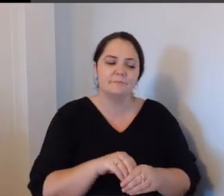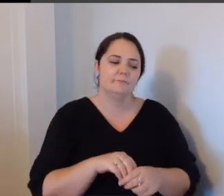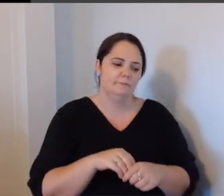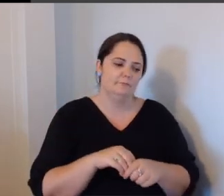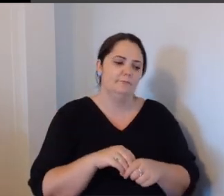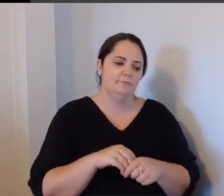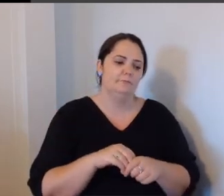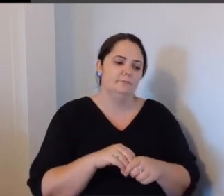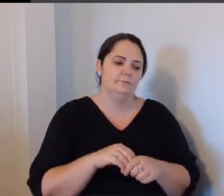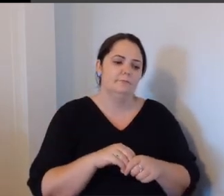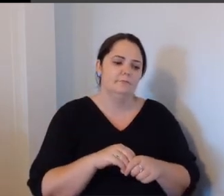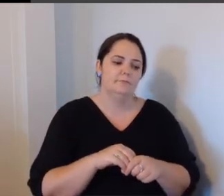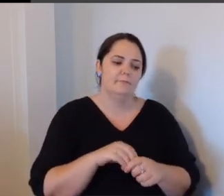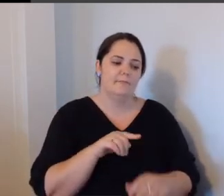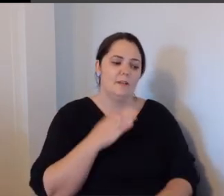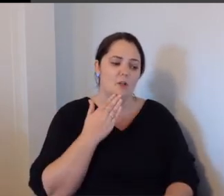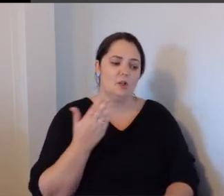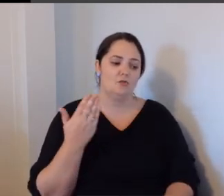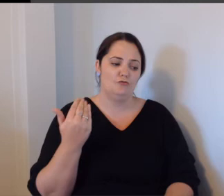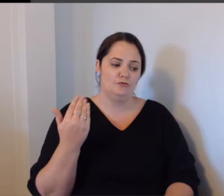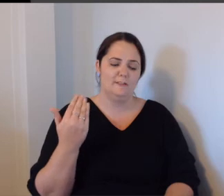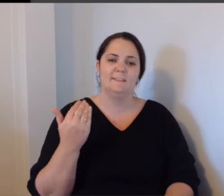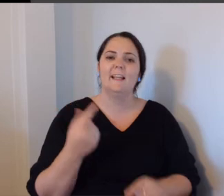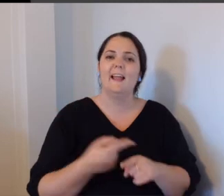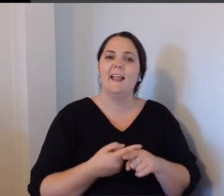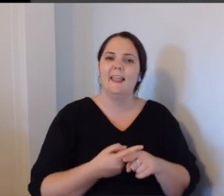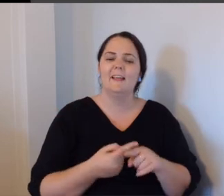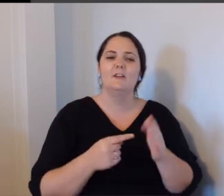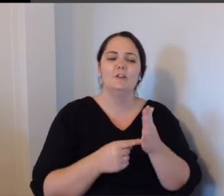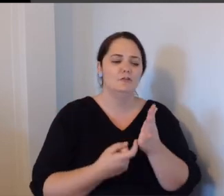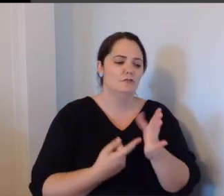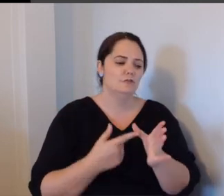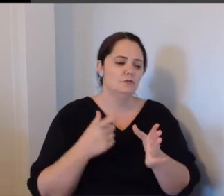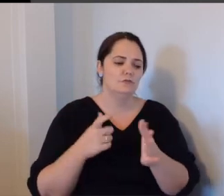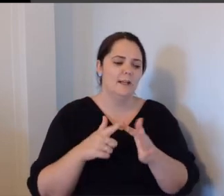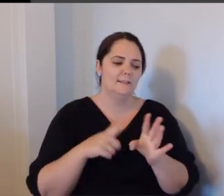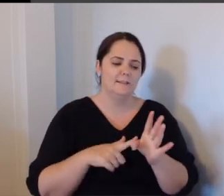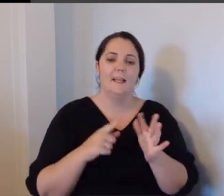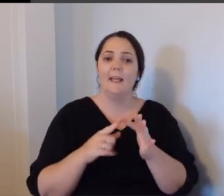recent neon work by the English artist, Tracy Emin and it also acknowledges this strain